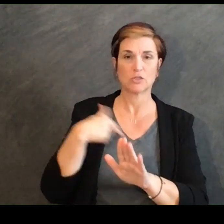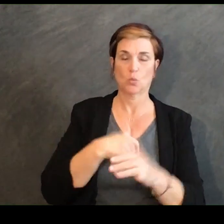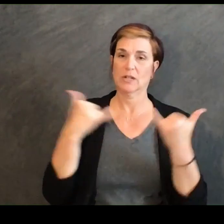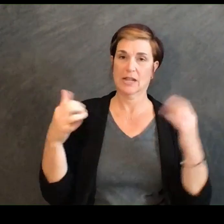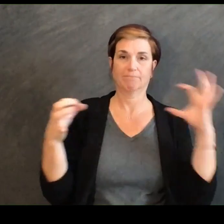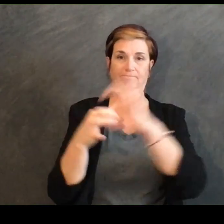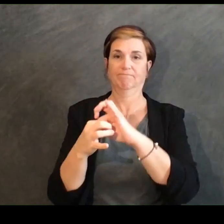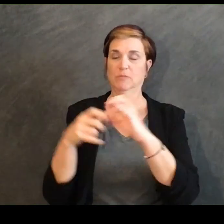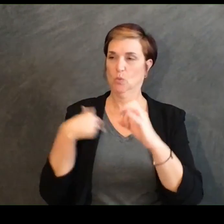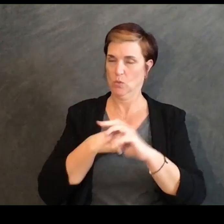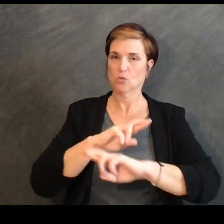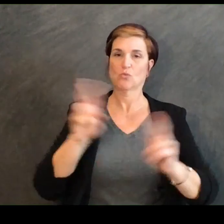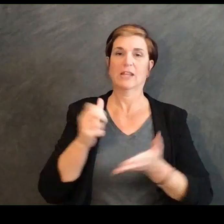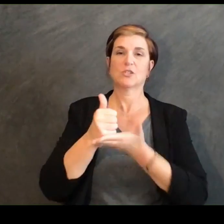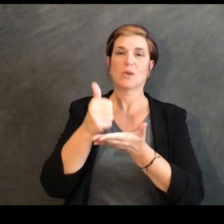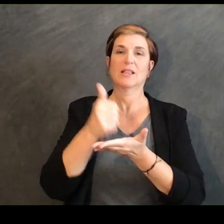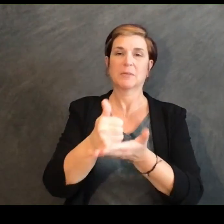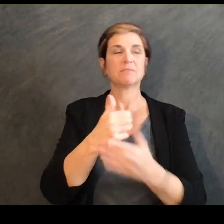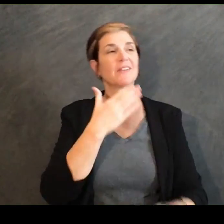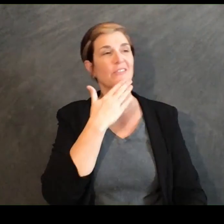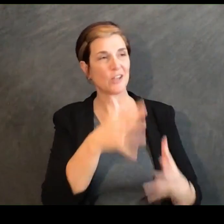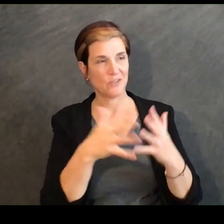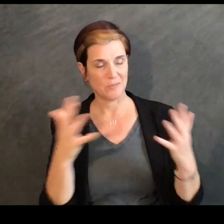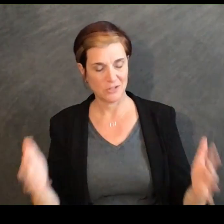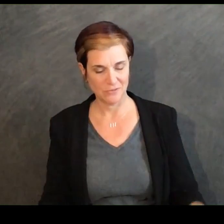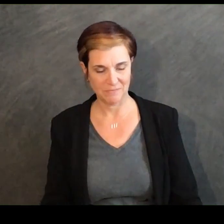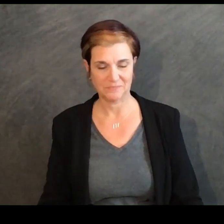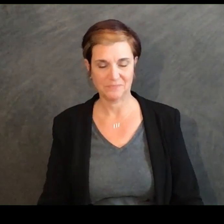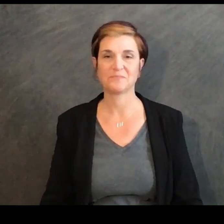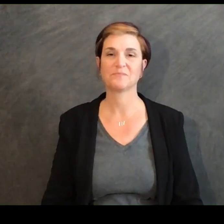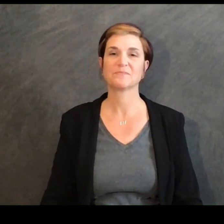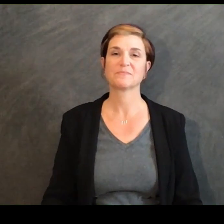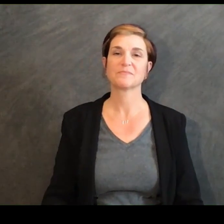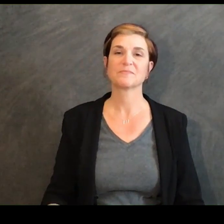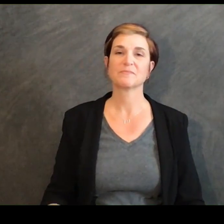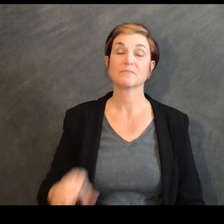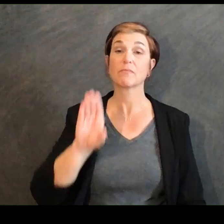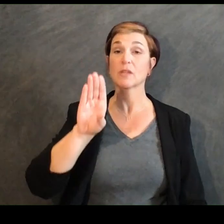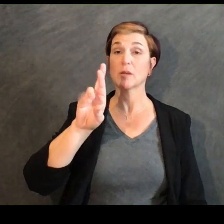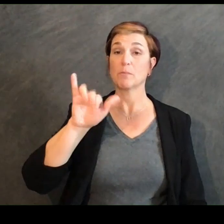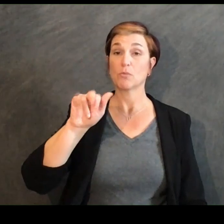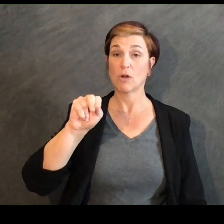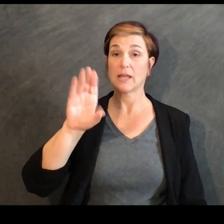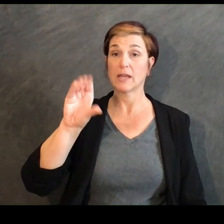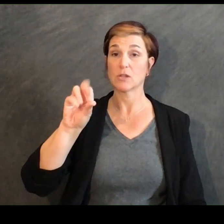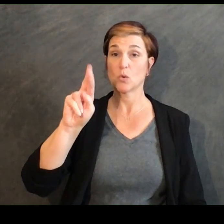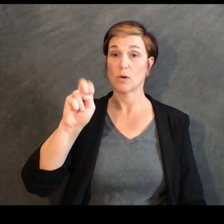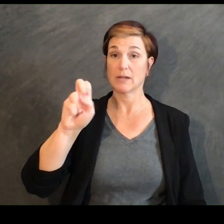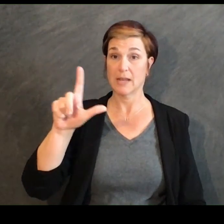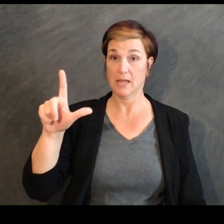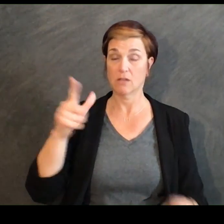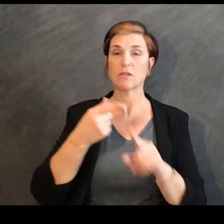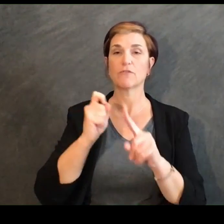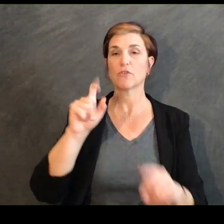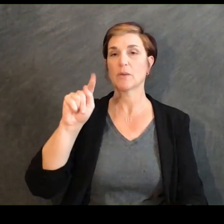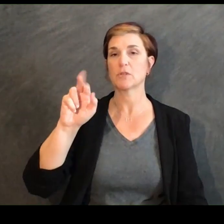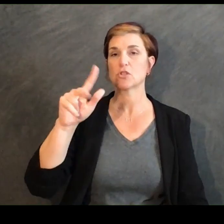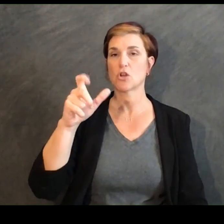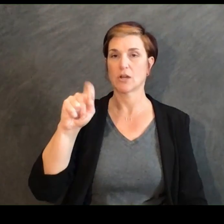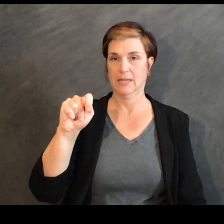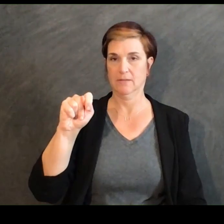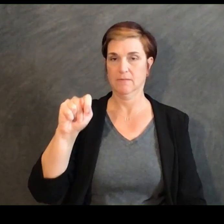very much great job thank you very much Brian Cornell Target thank you Brian